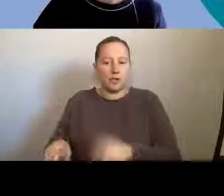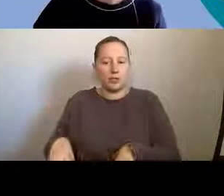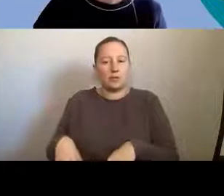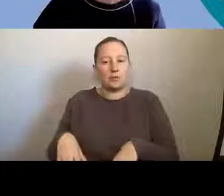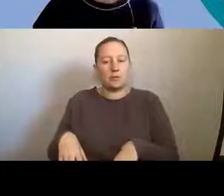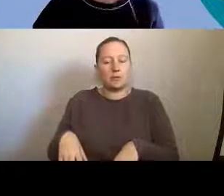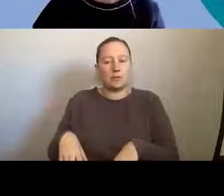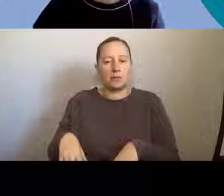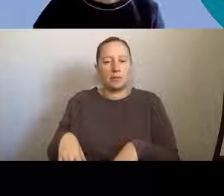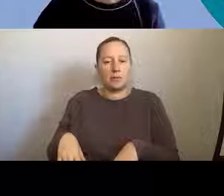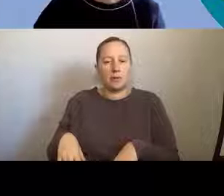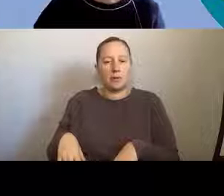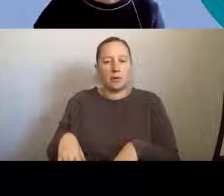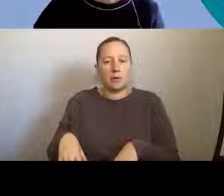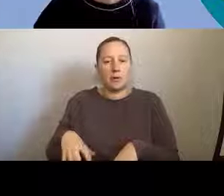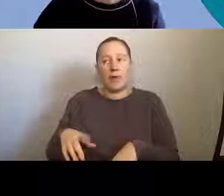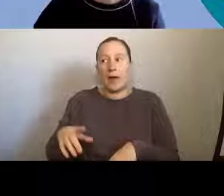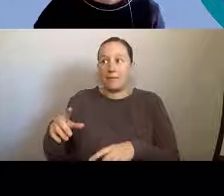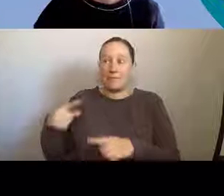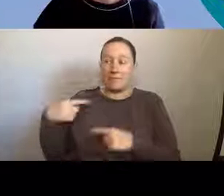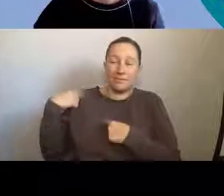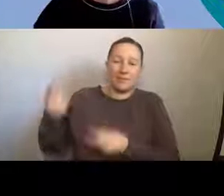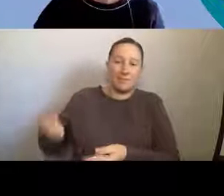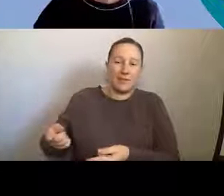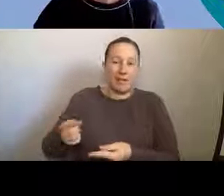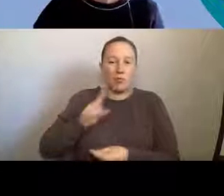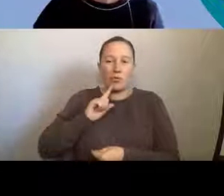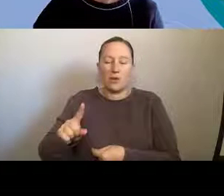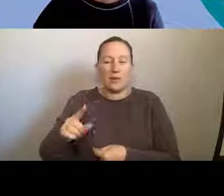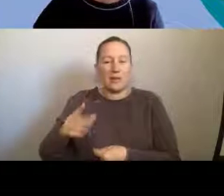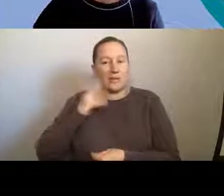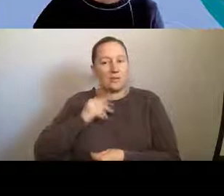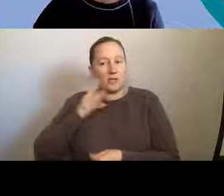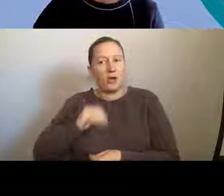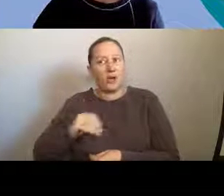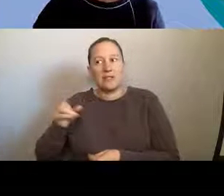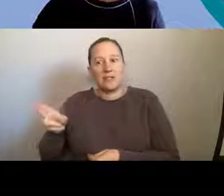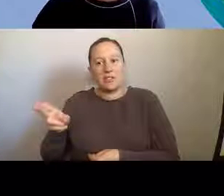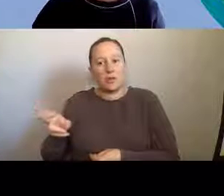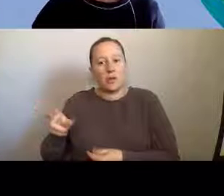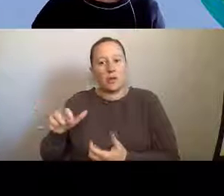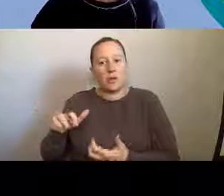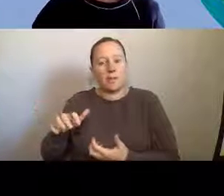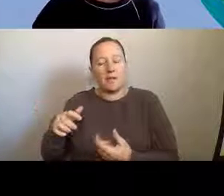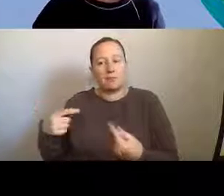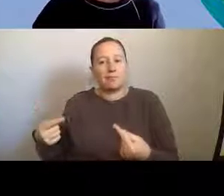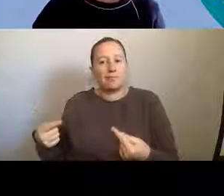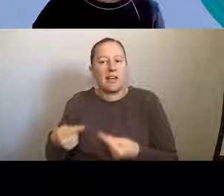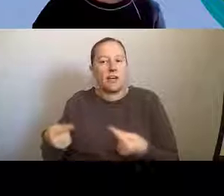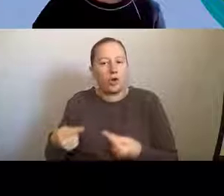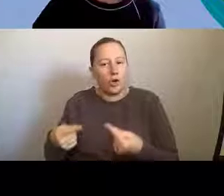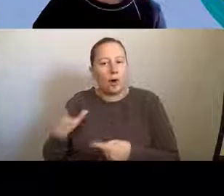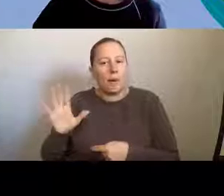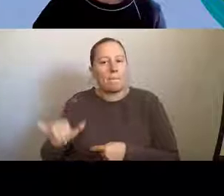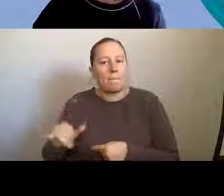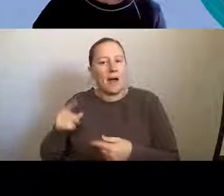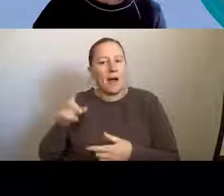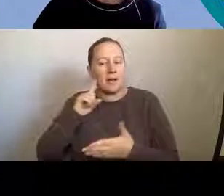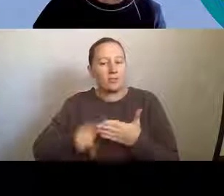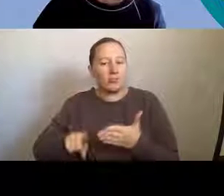that have endured historical research-related harms. So when it comes to informed consent considerations,